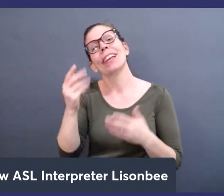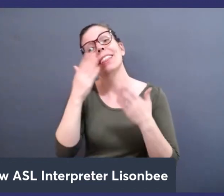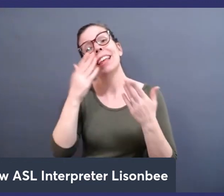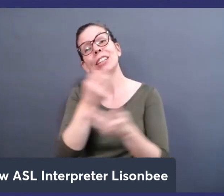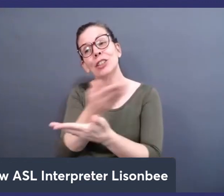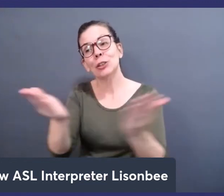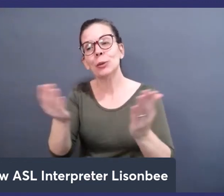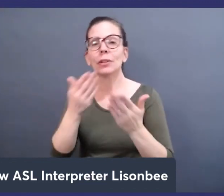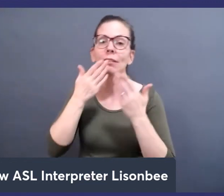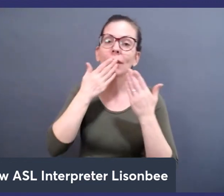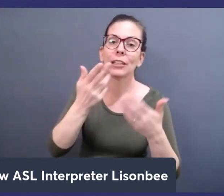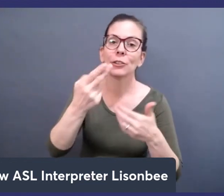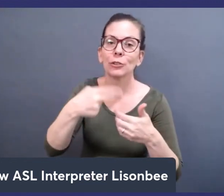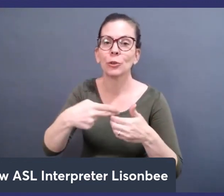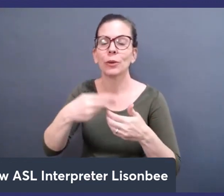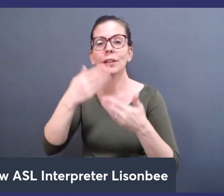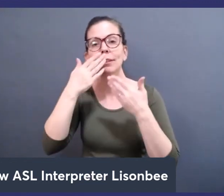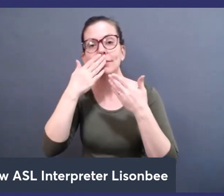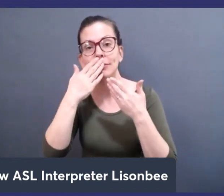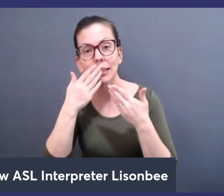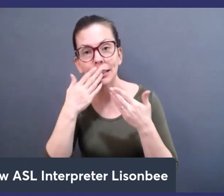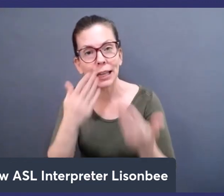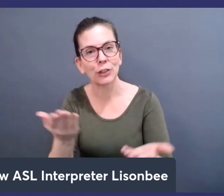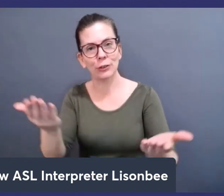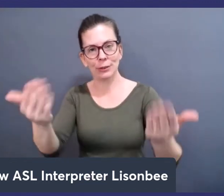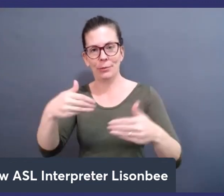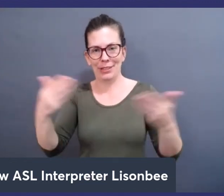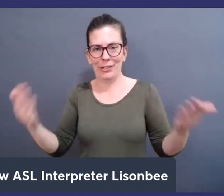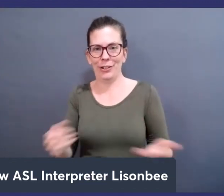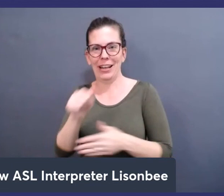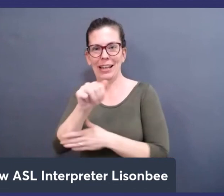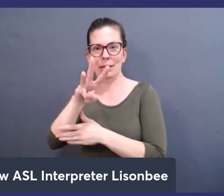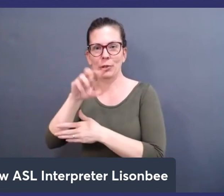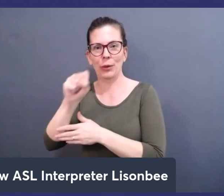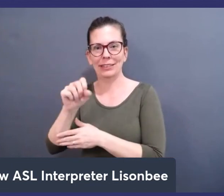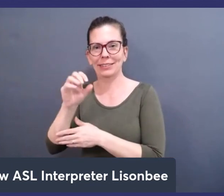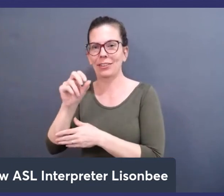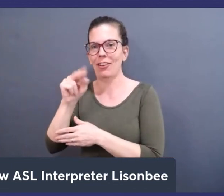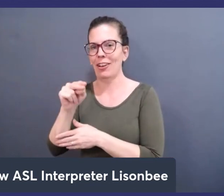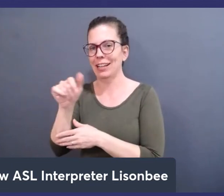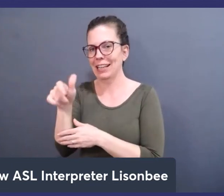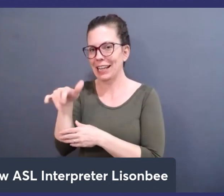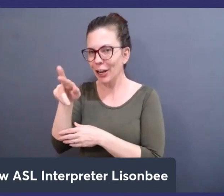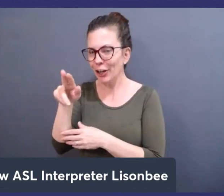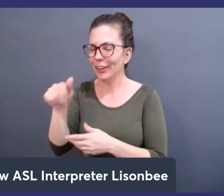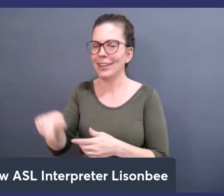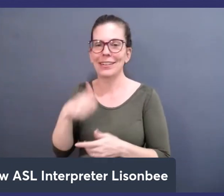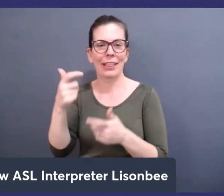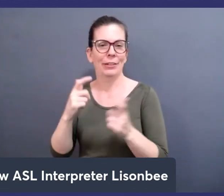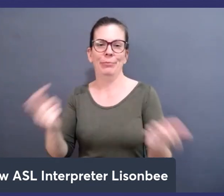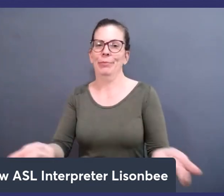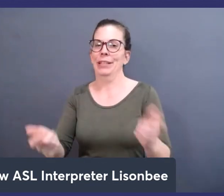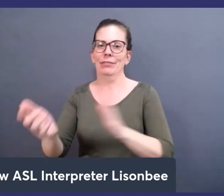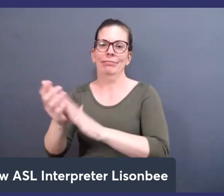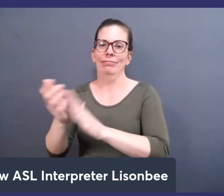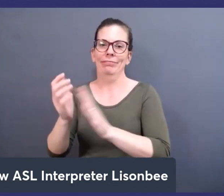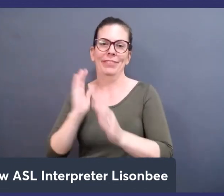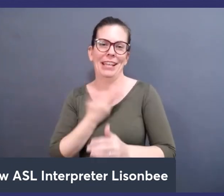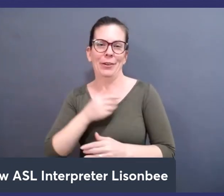Thank you for joining here on AWS on Air. Another huge shout out to our ASL interpreters,